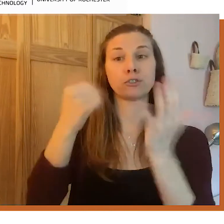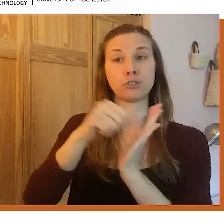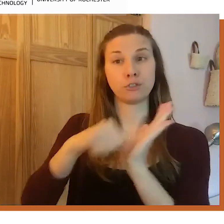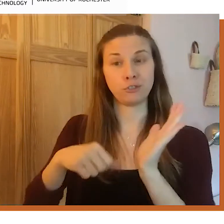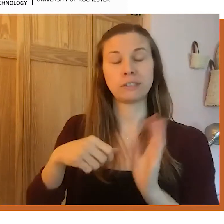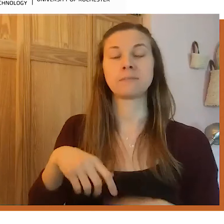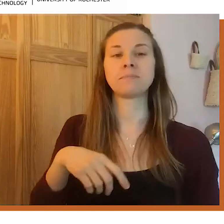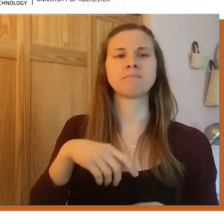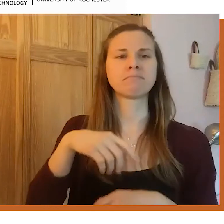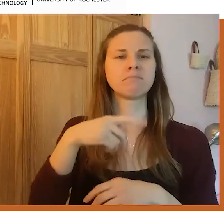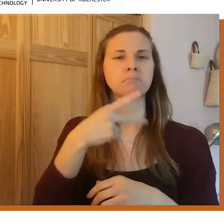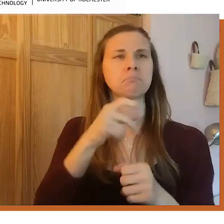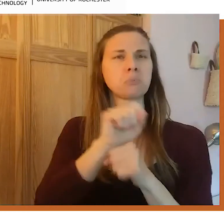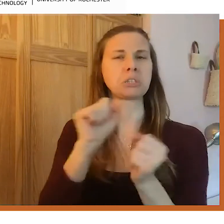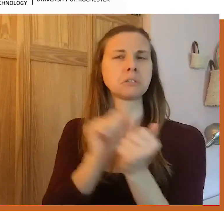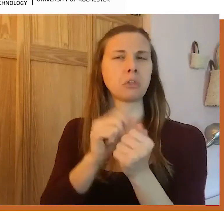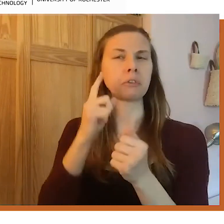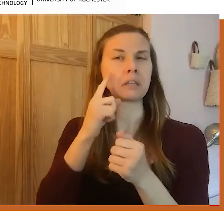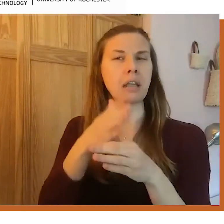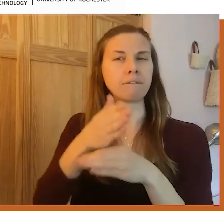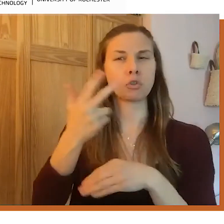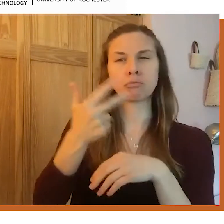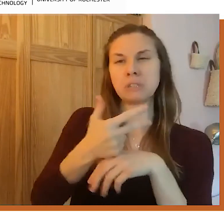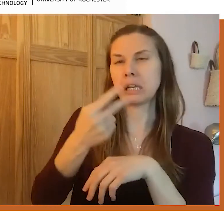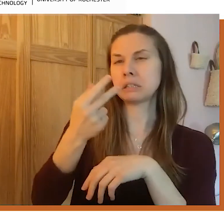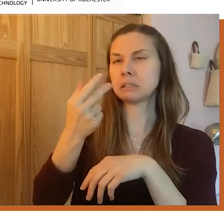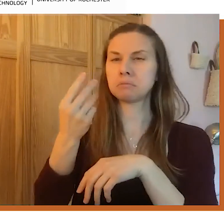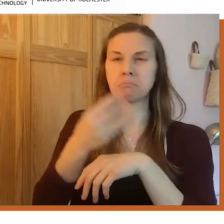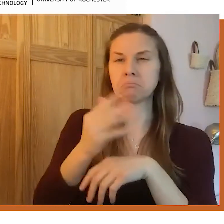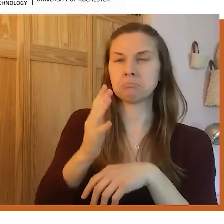in the emergency burn unit, and, I think, after 3 or 4 days,